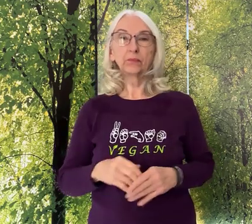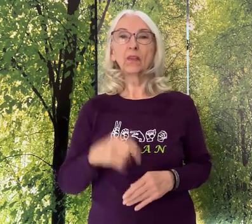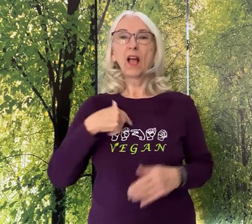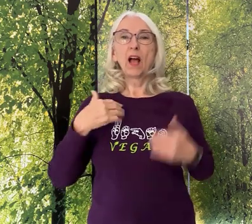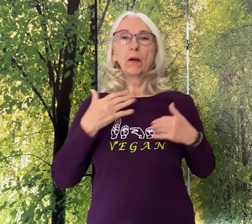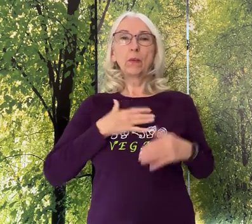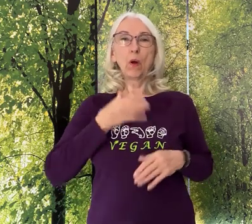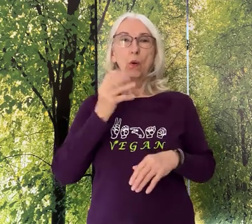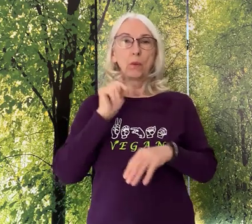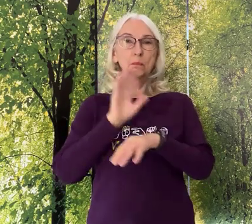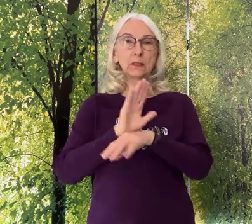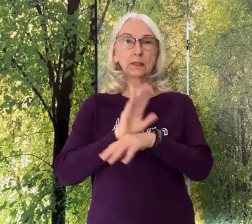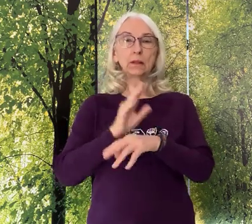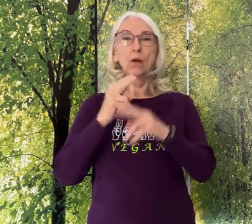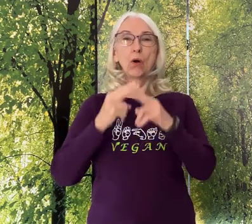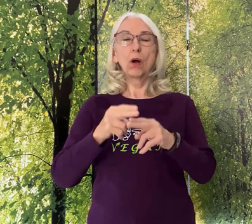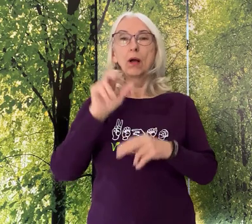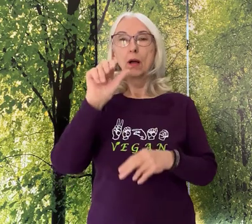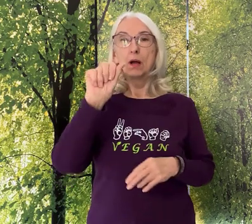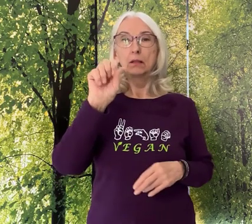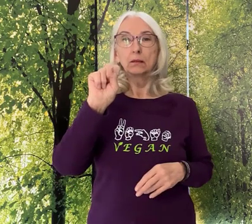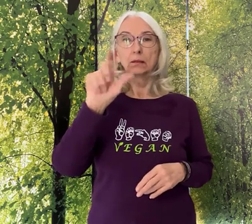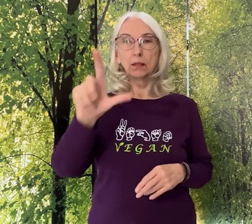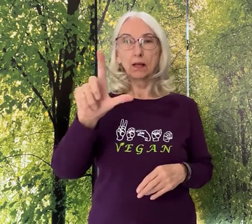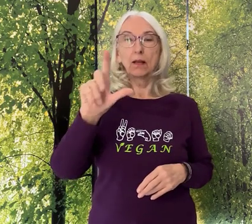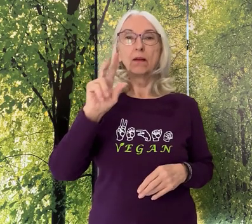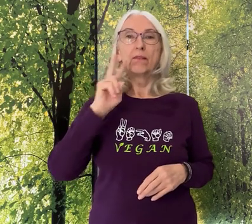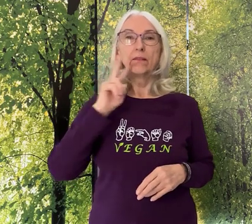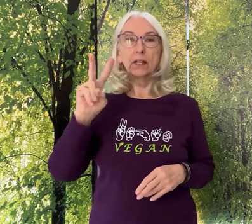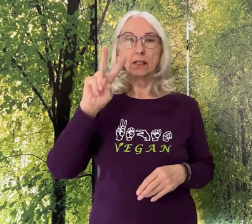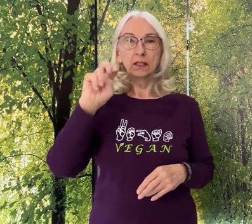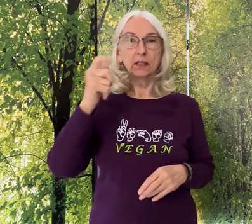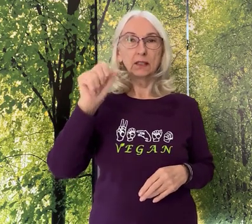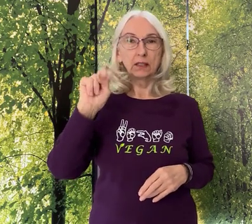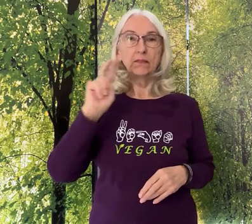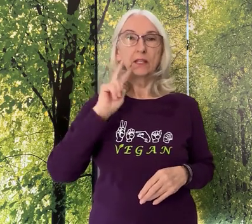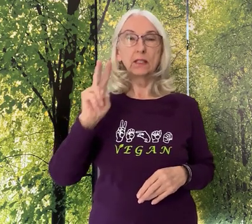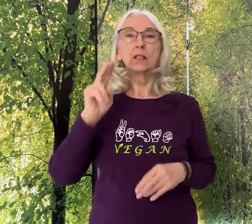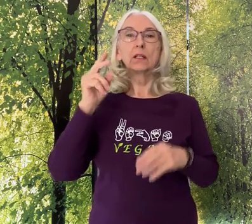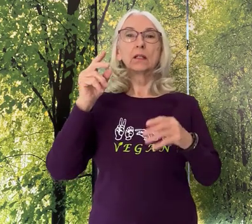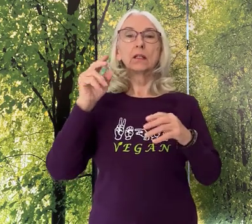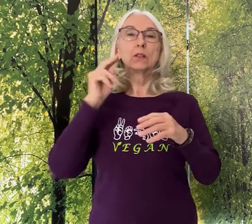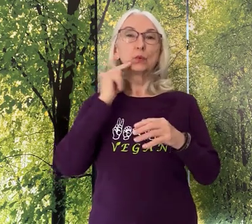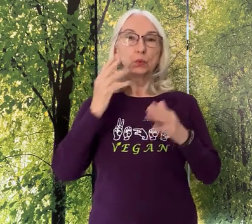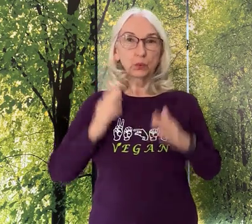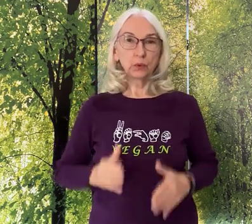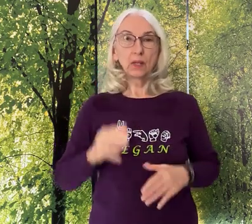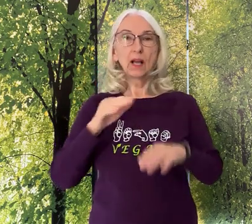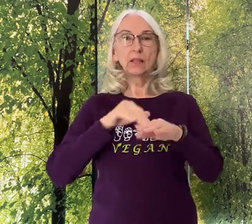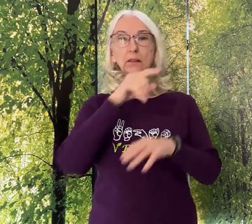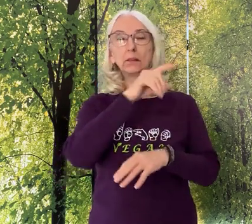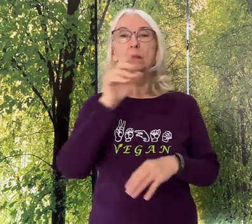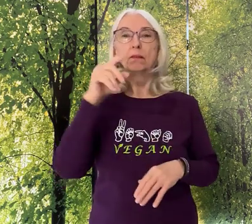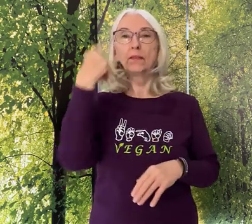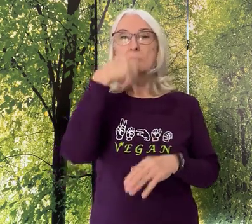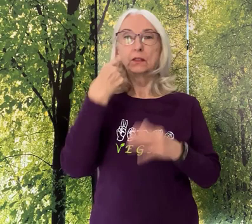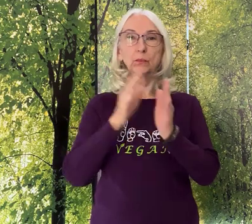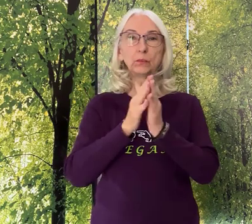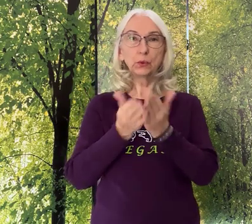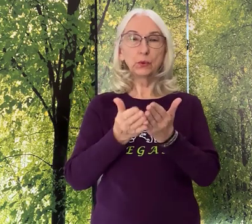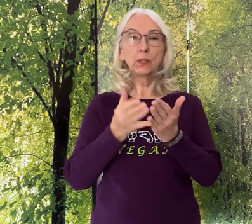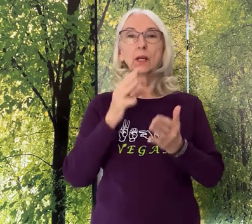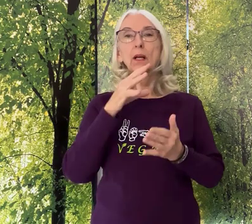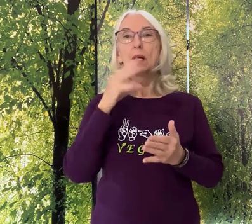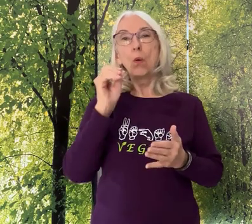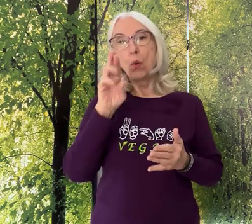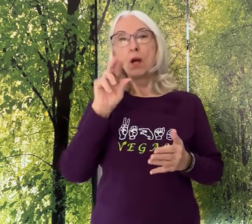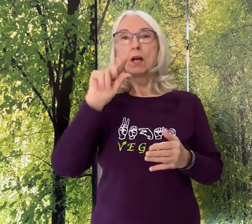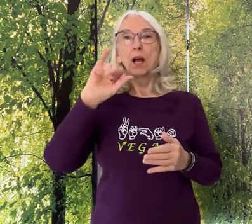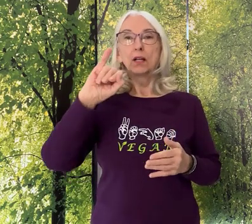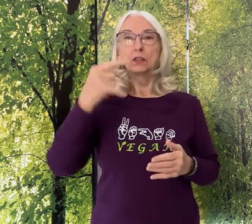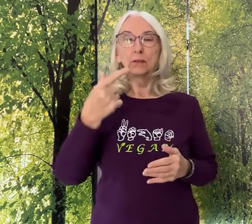I have my own business called ASL Vegan Nutritionist on Facebook and Instagram.